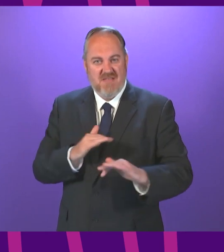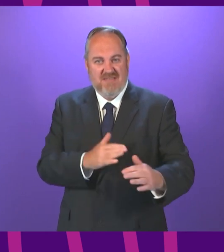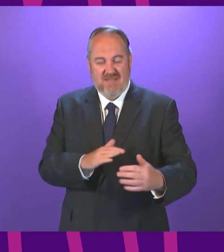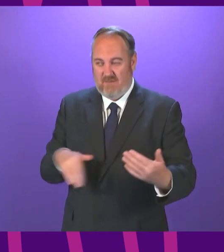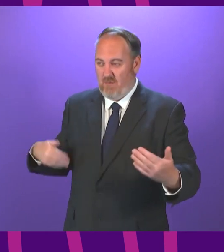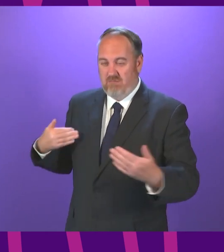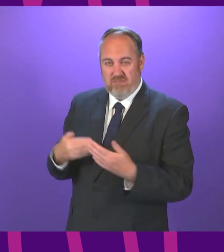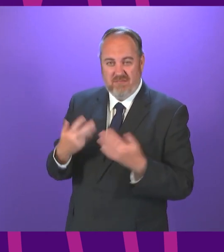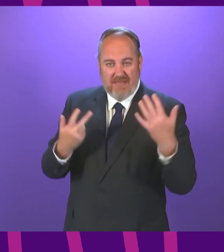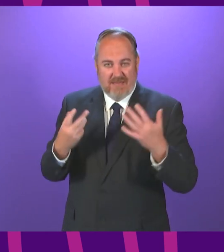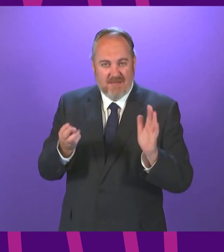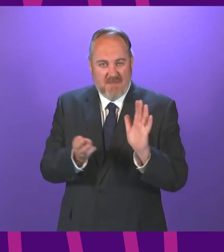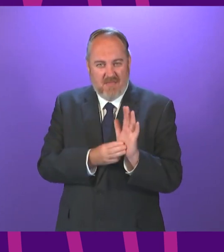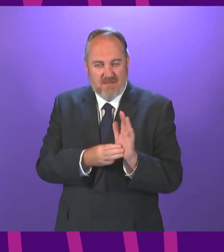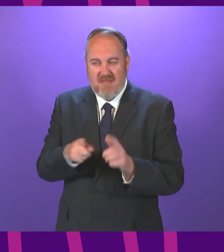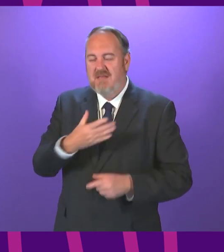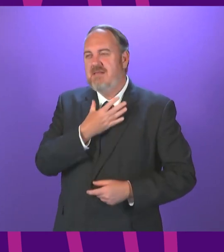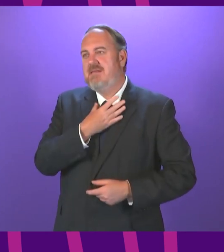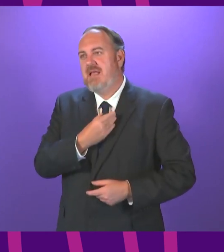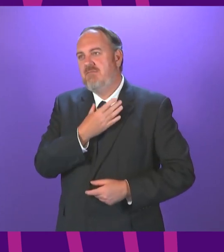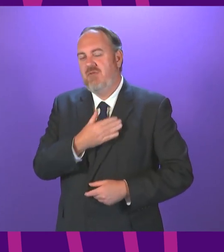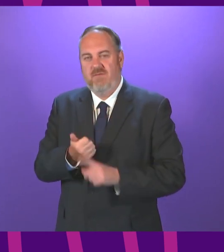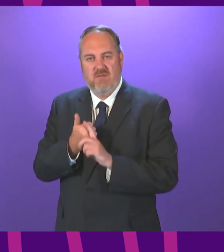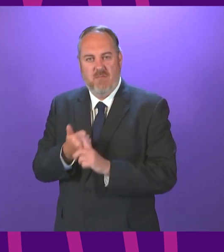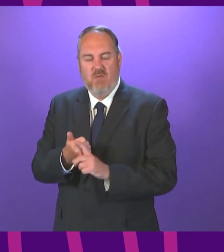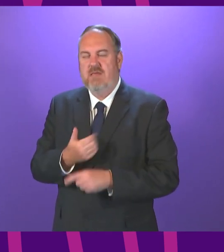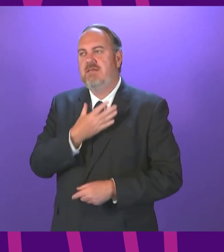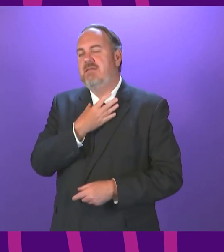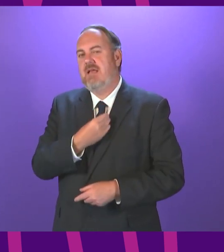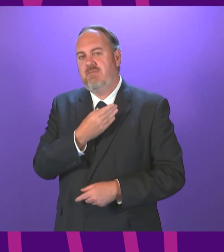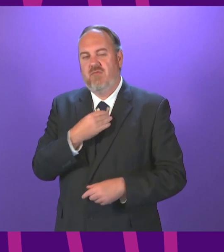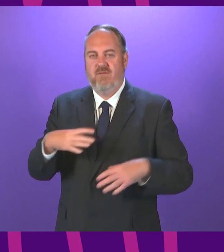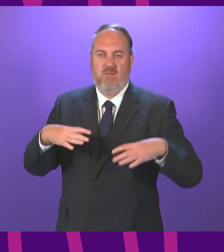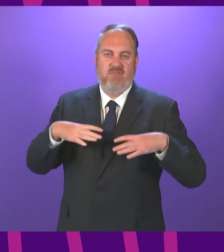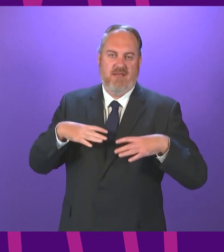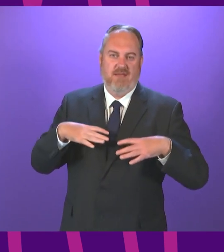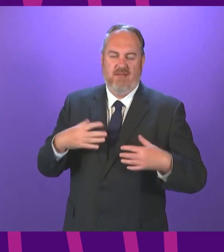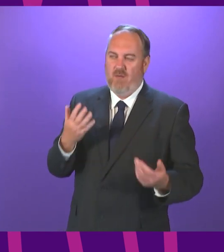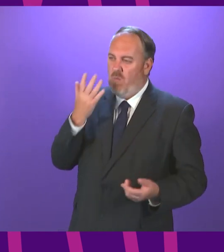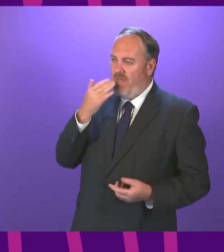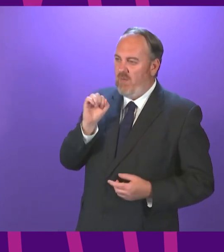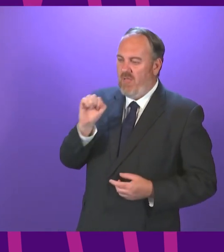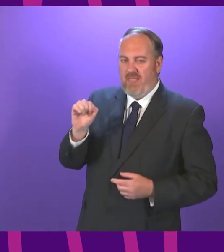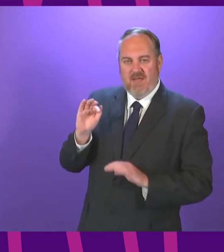and are desperate for support and respite. When can they expect full services to return?